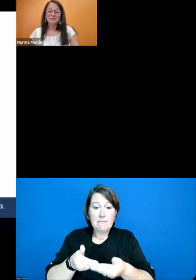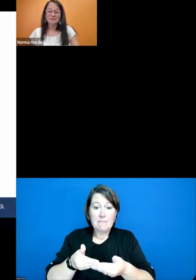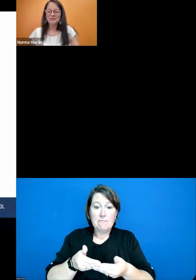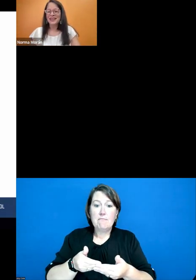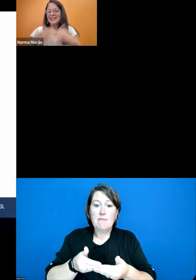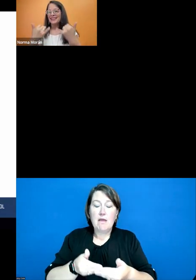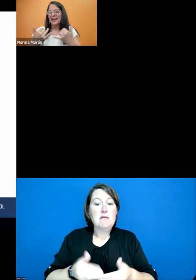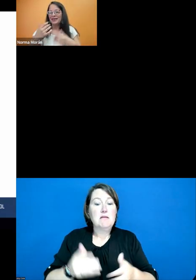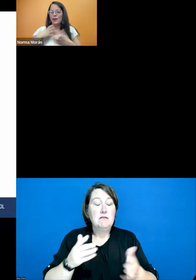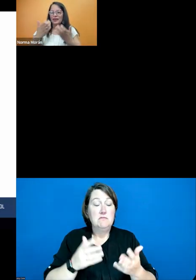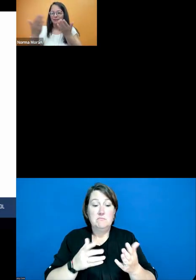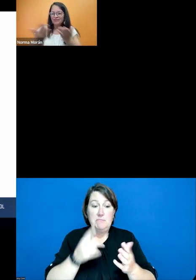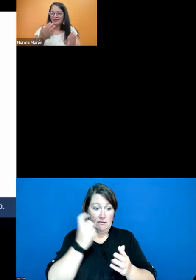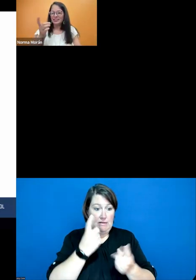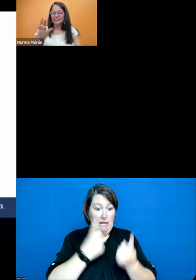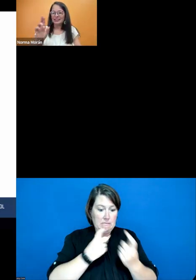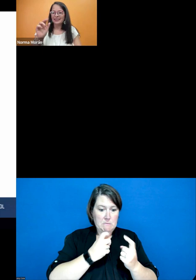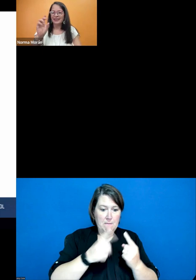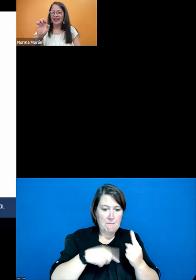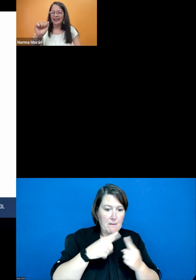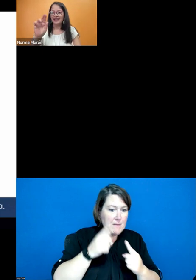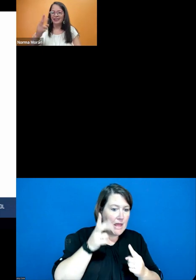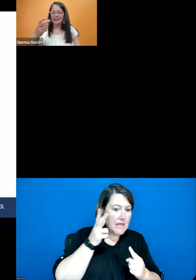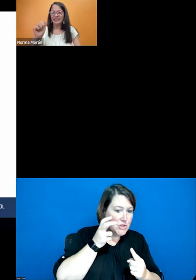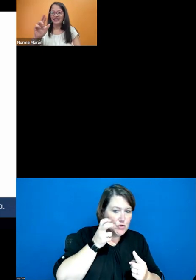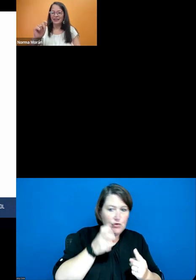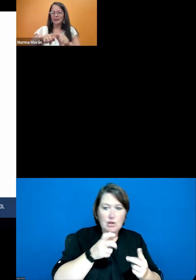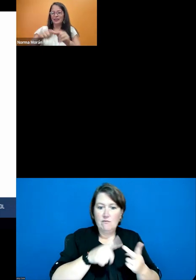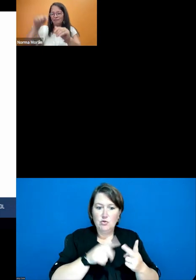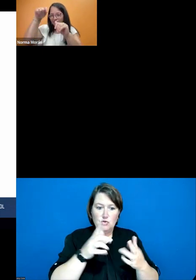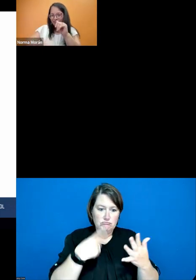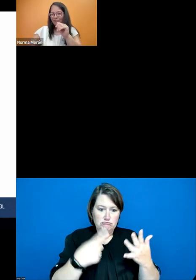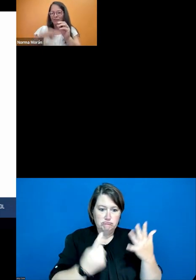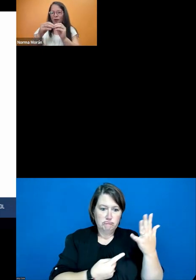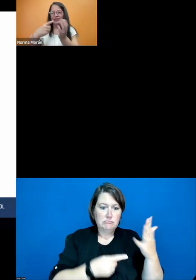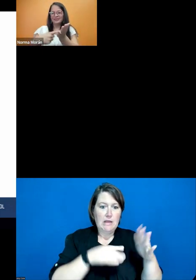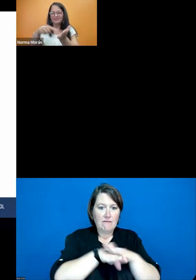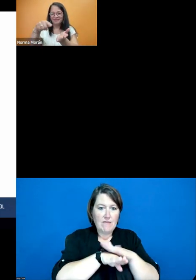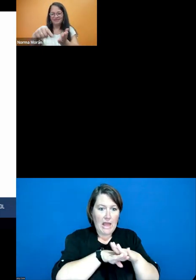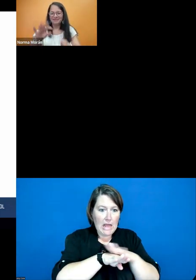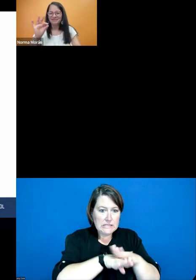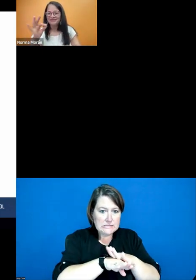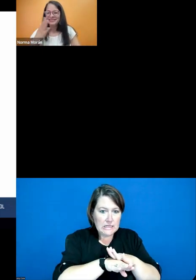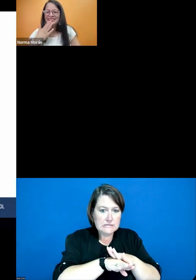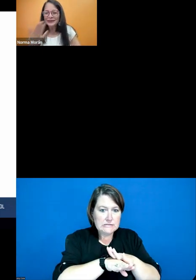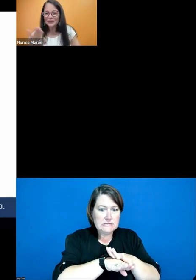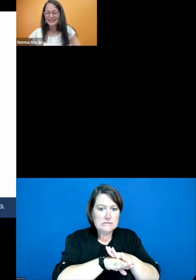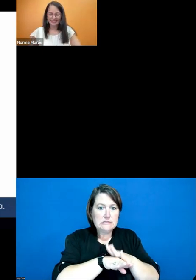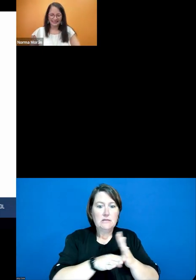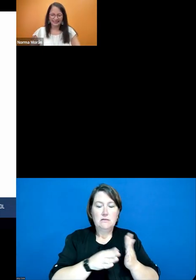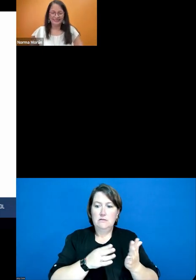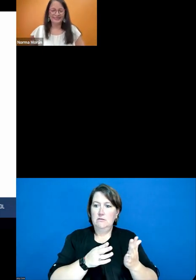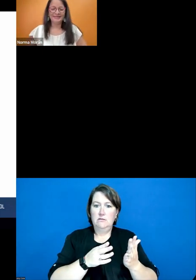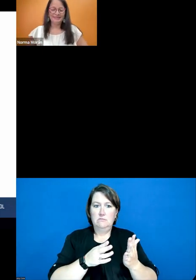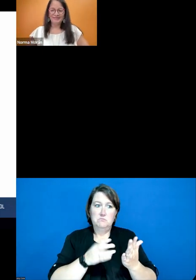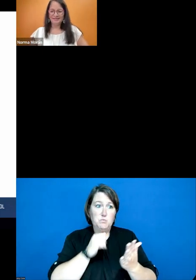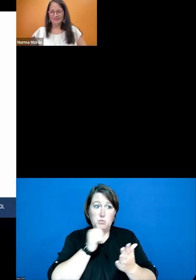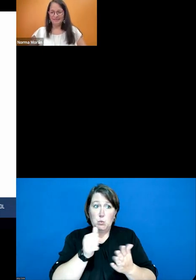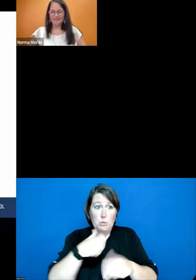and I have to do so much to make sure that I have access. That we don't always have time to discuss